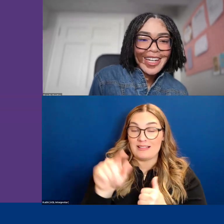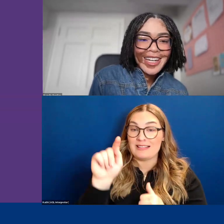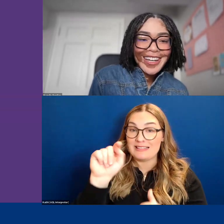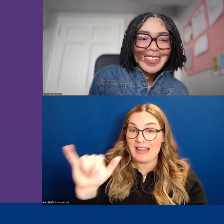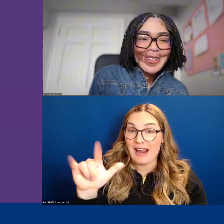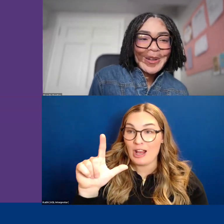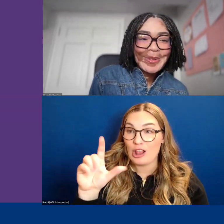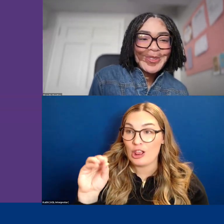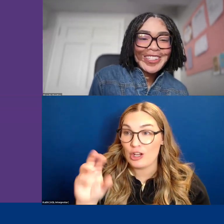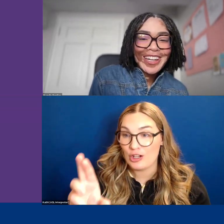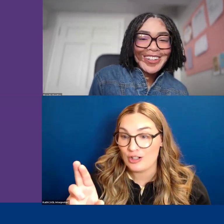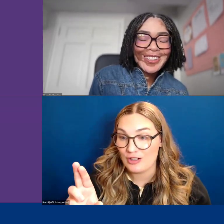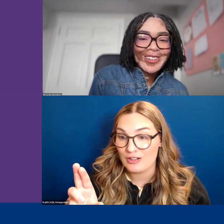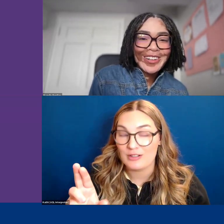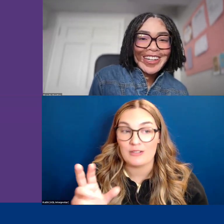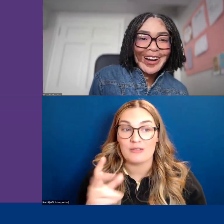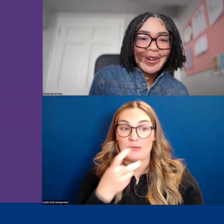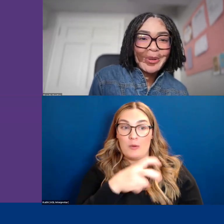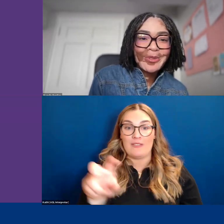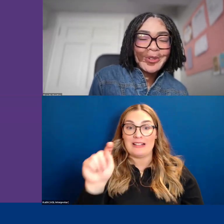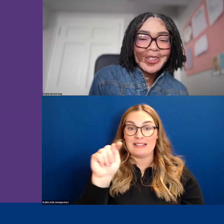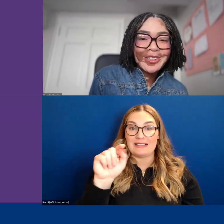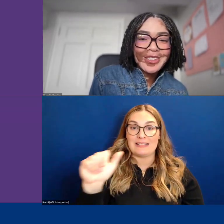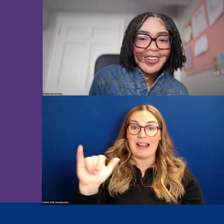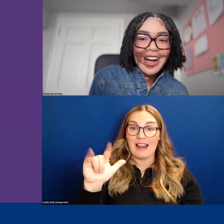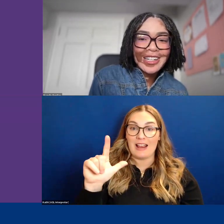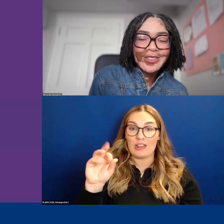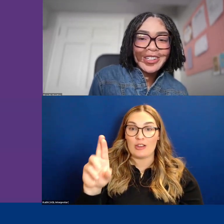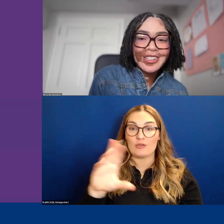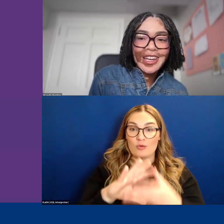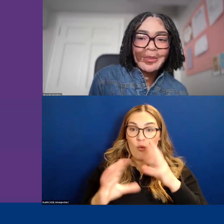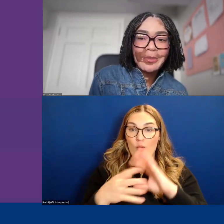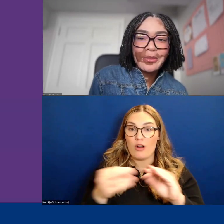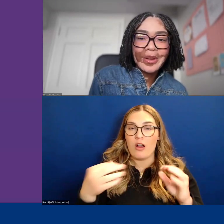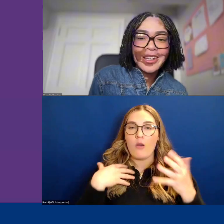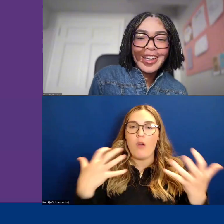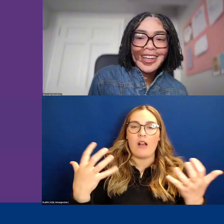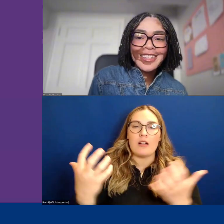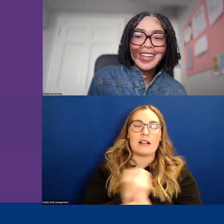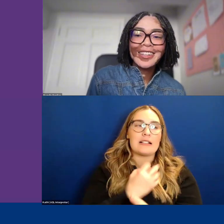And so we can move to Taylor's story now. And before we do so, I just wanted to take a moment to